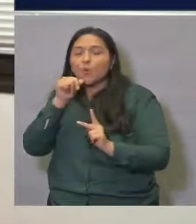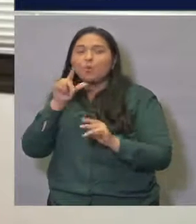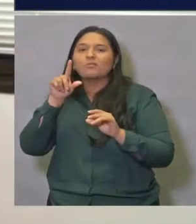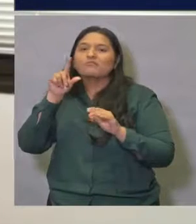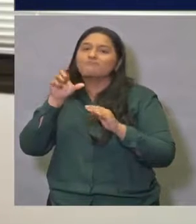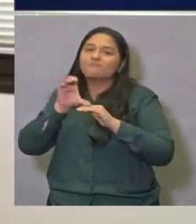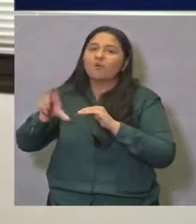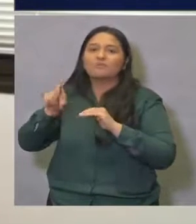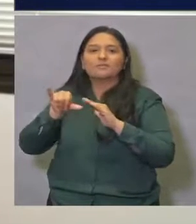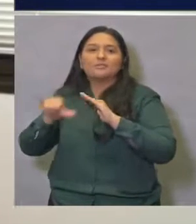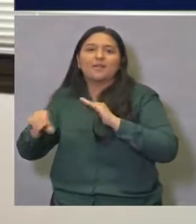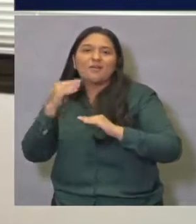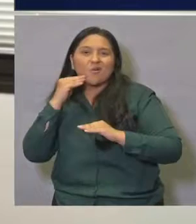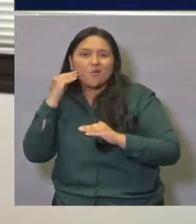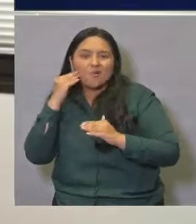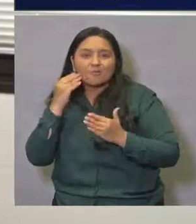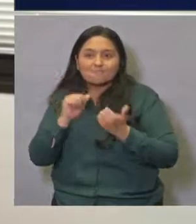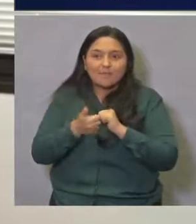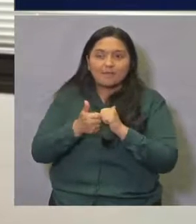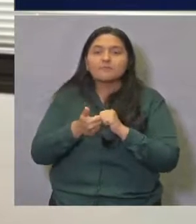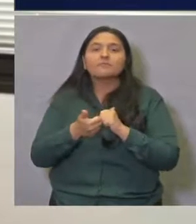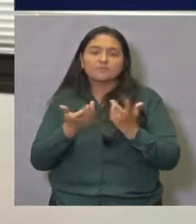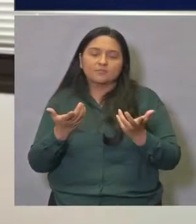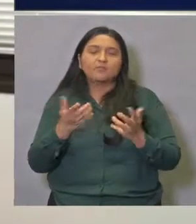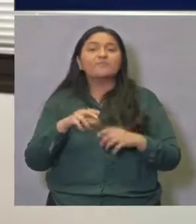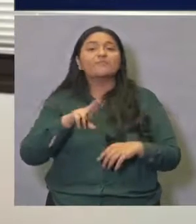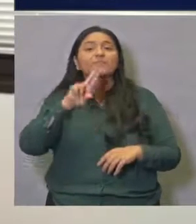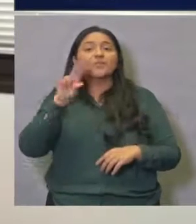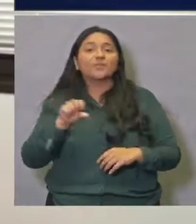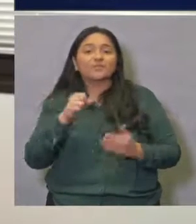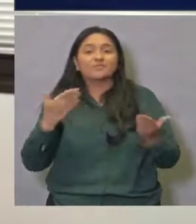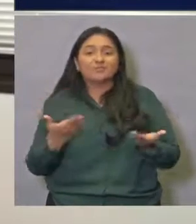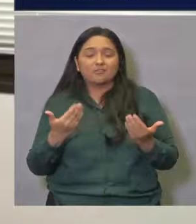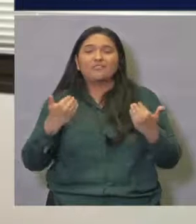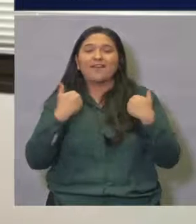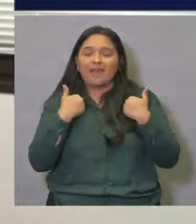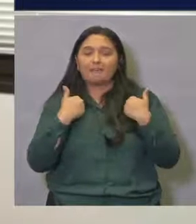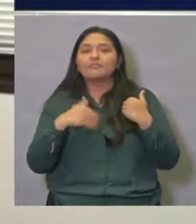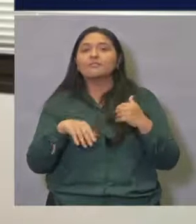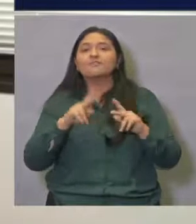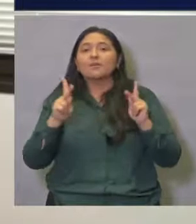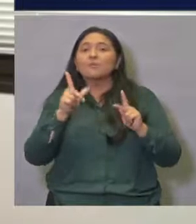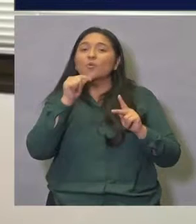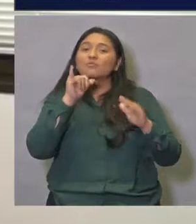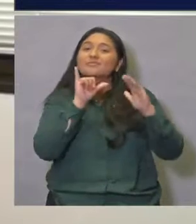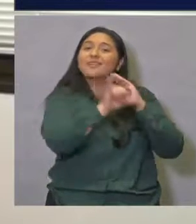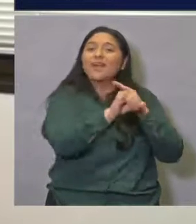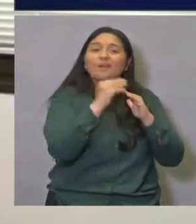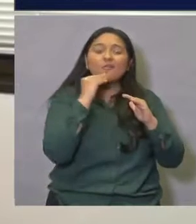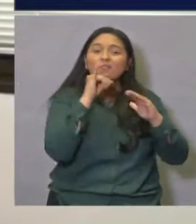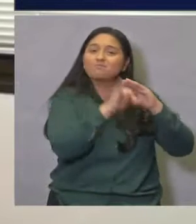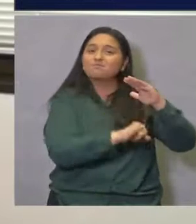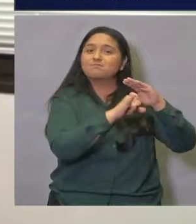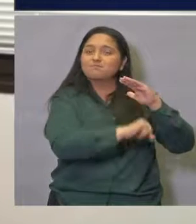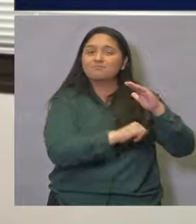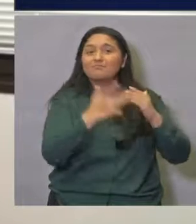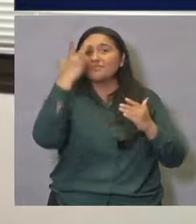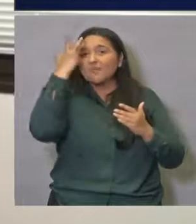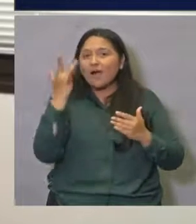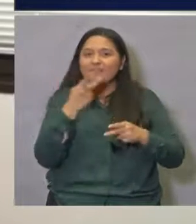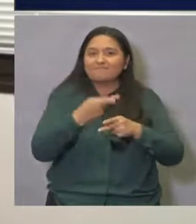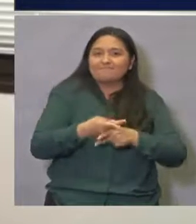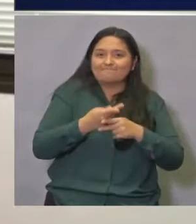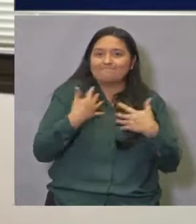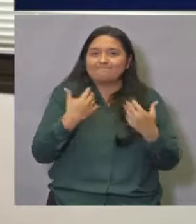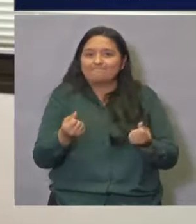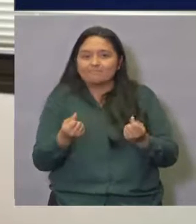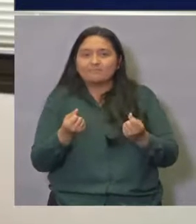EL CONDADO TITIENE QUE HACER